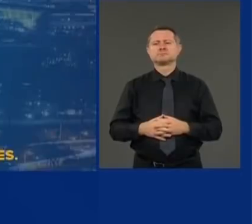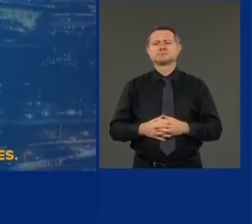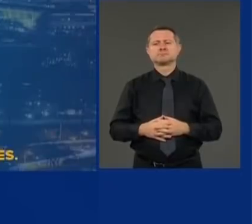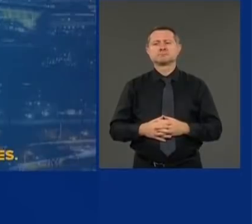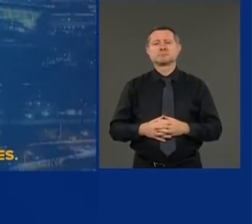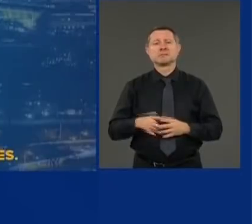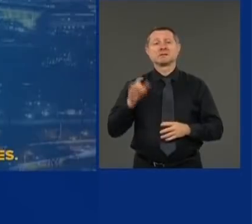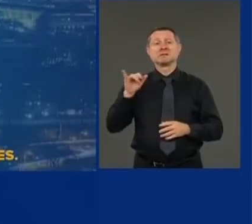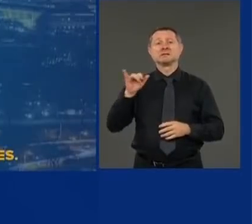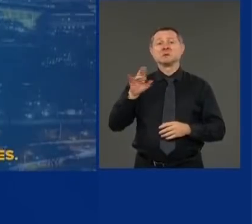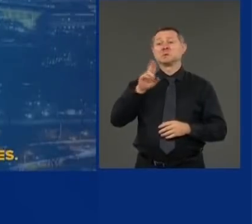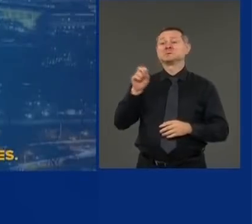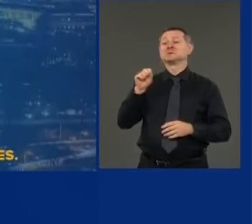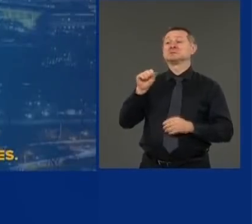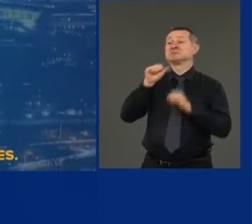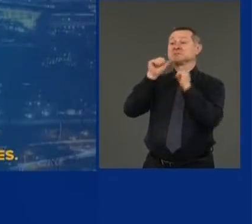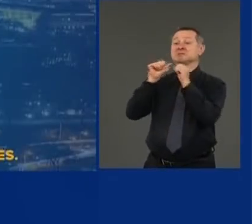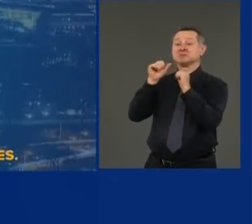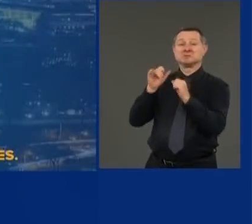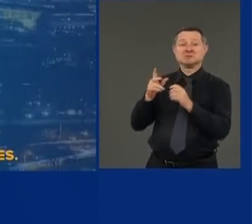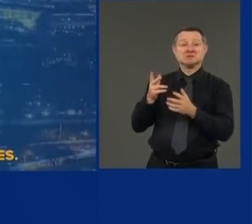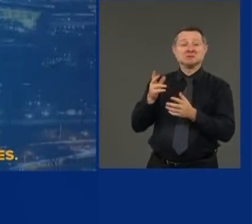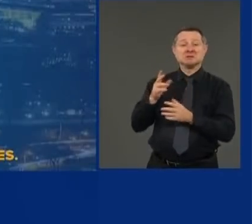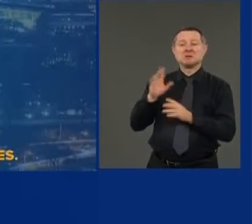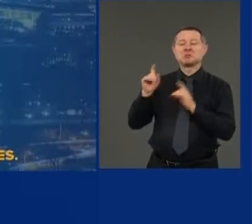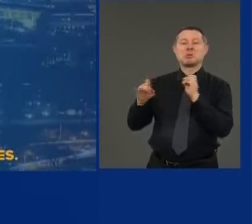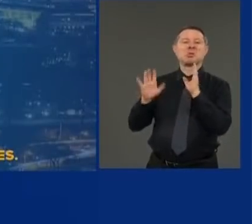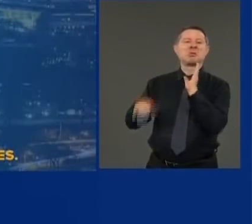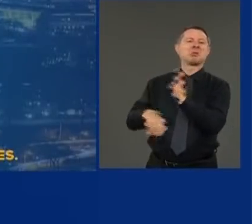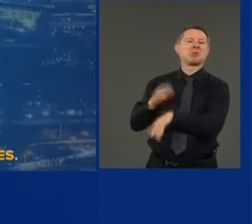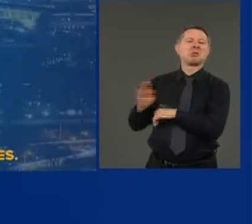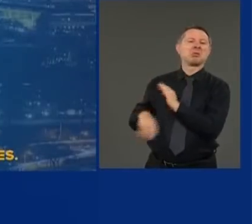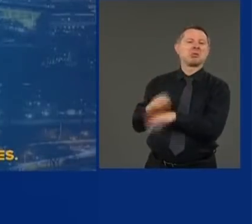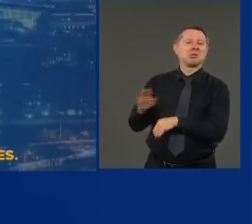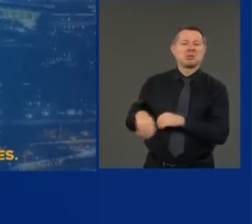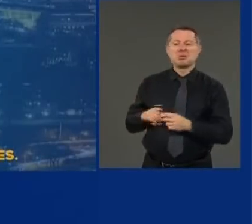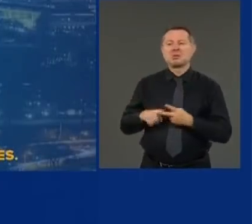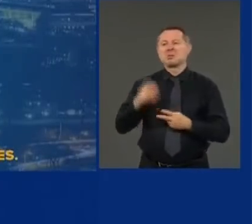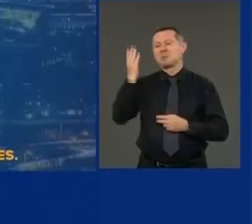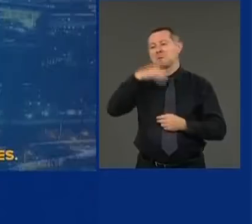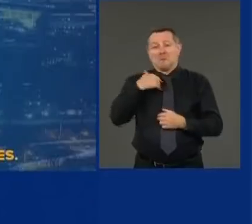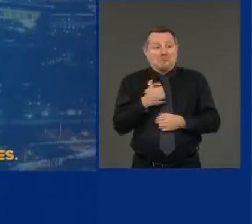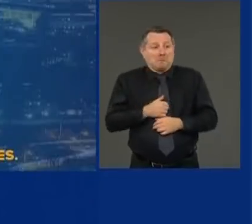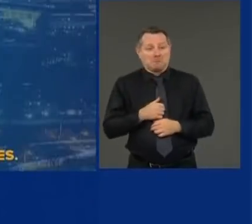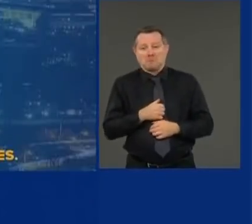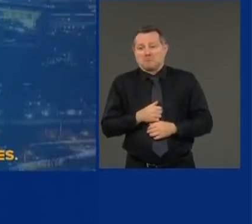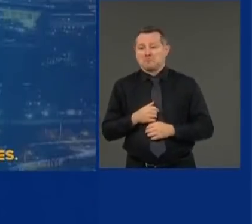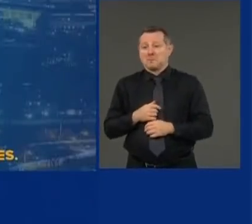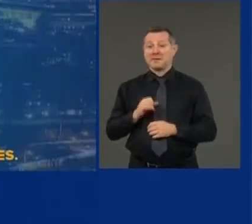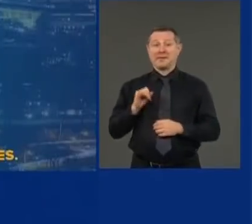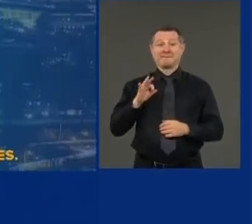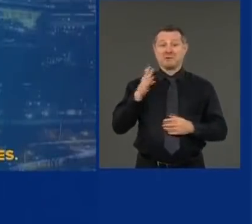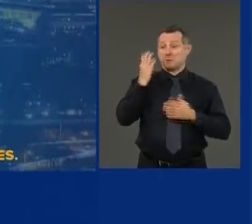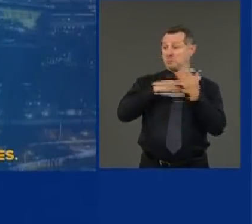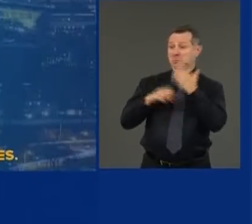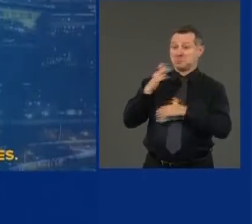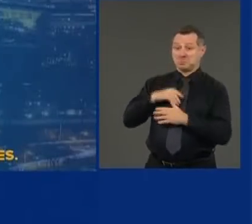OKAY? SO LET'S JUST EXTEND THAT LOGIC.